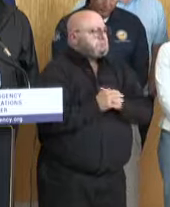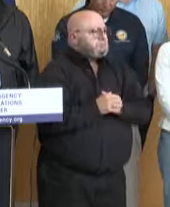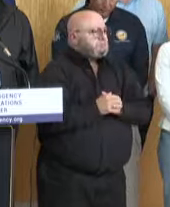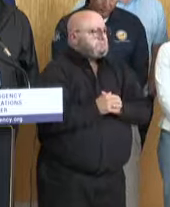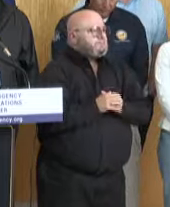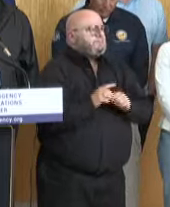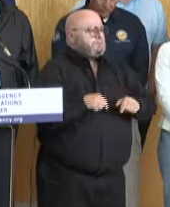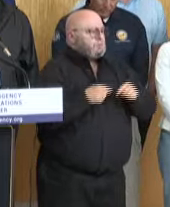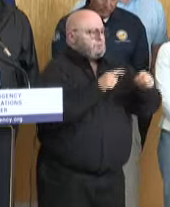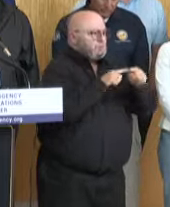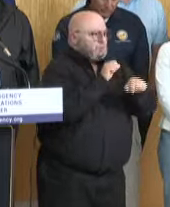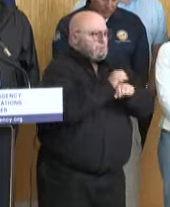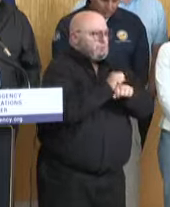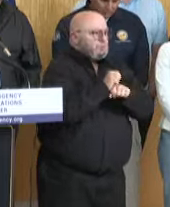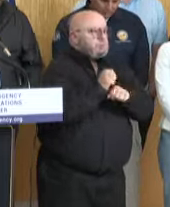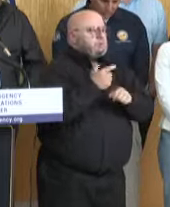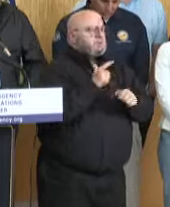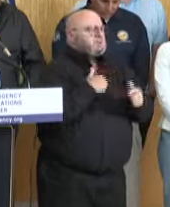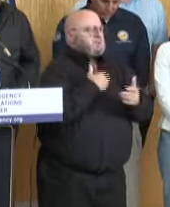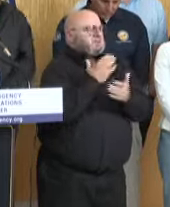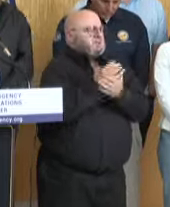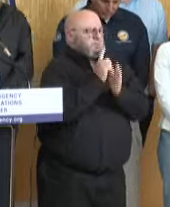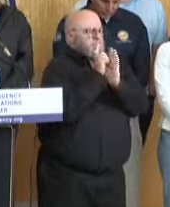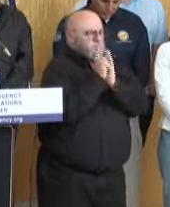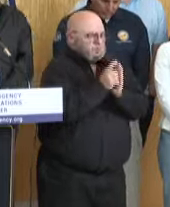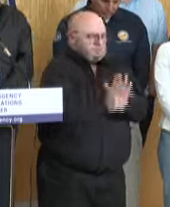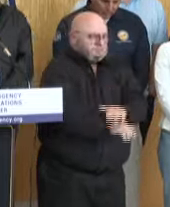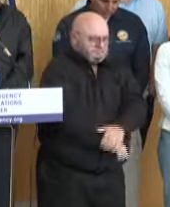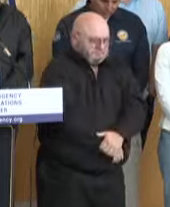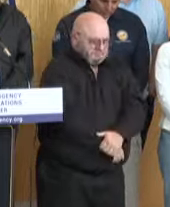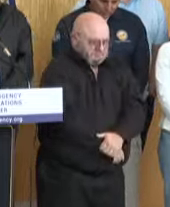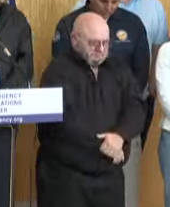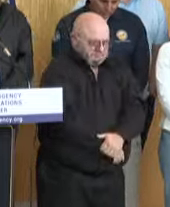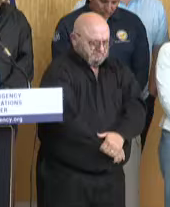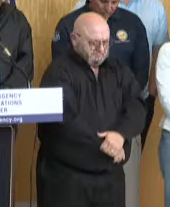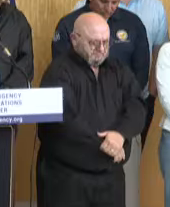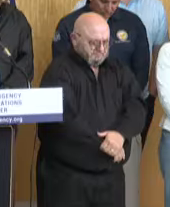SUS CASAS.